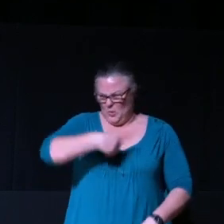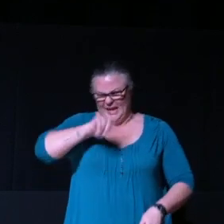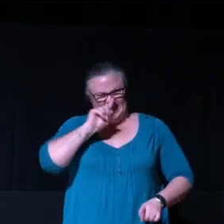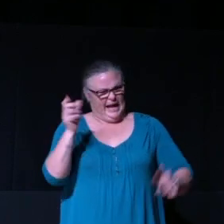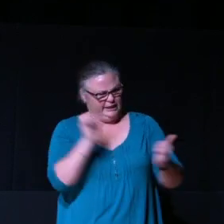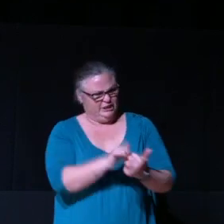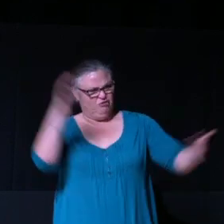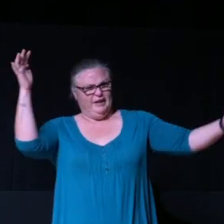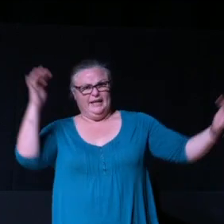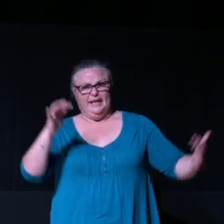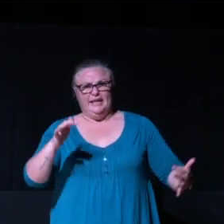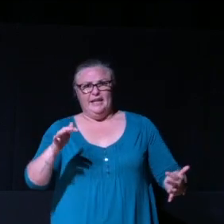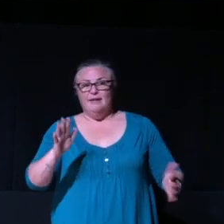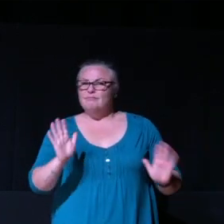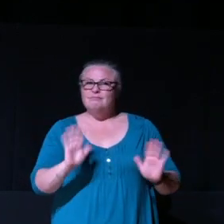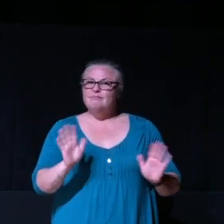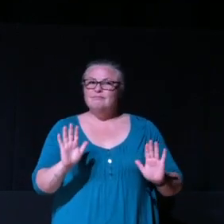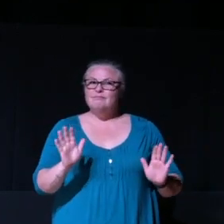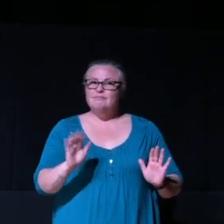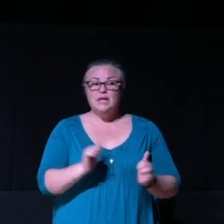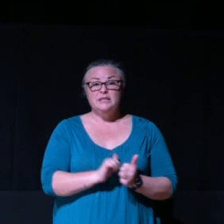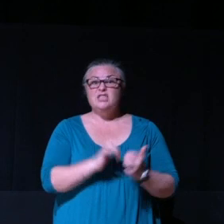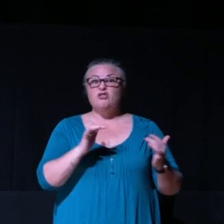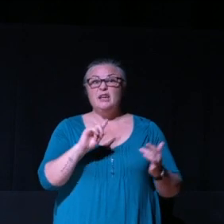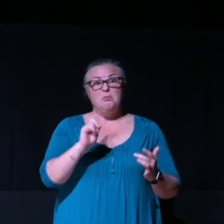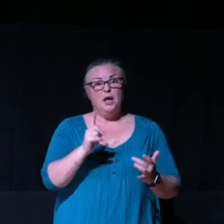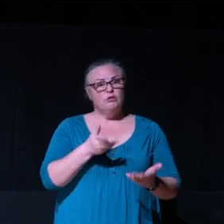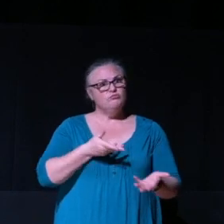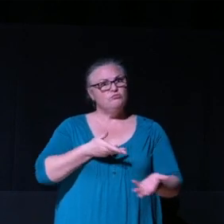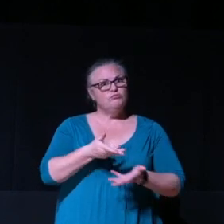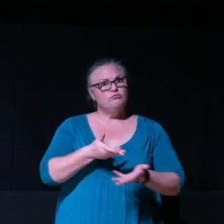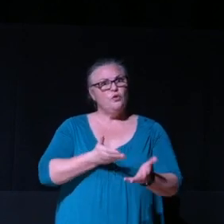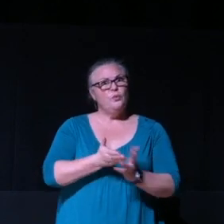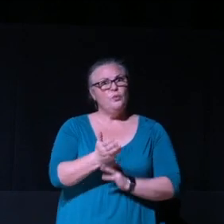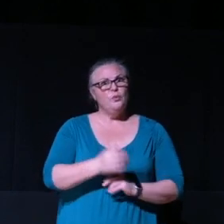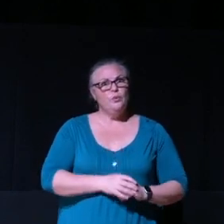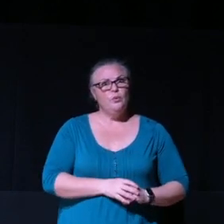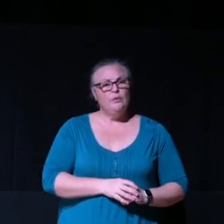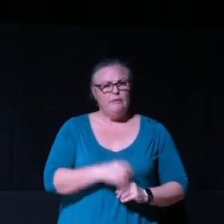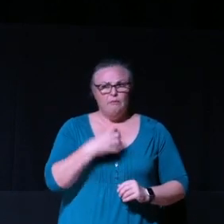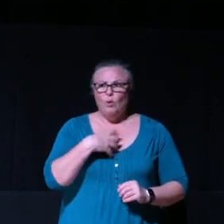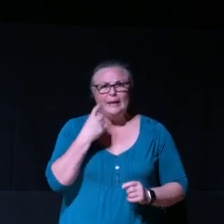it's sort of like, well, just disagree and have a nice conversation about it. Don't you think? Like it's easy to like get